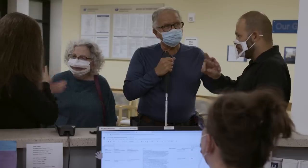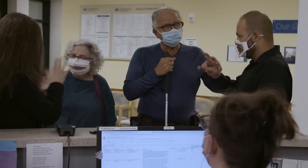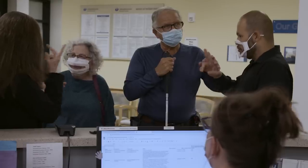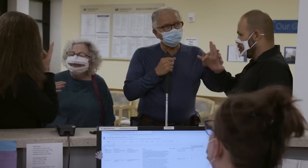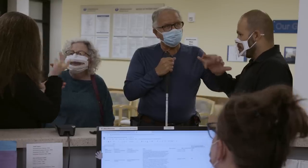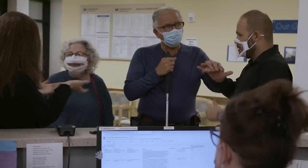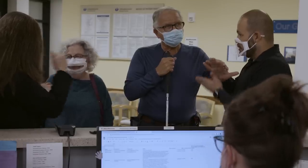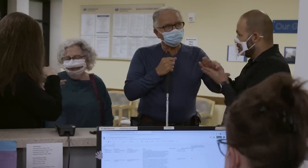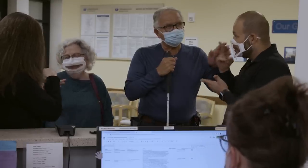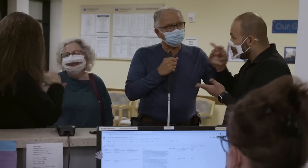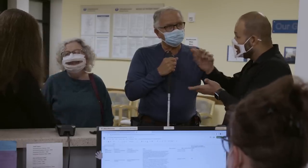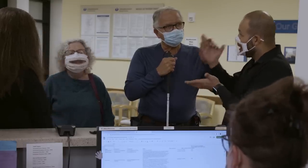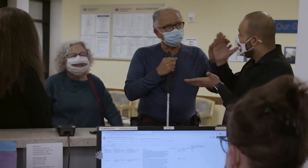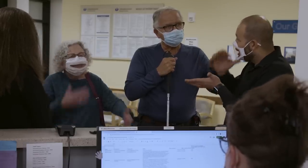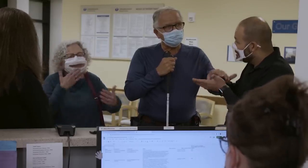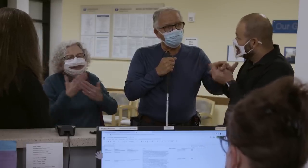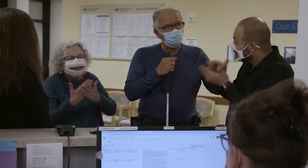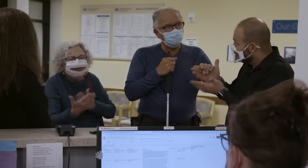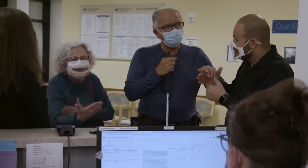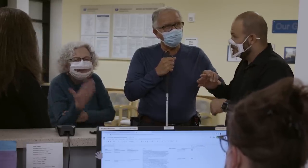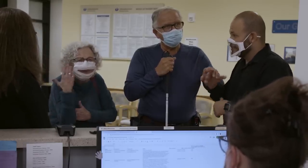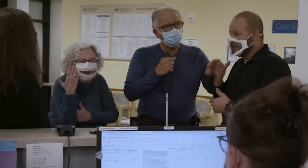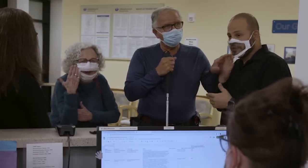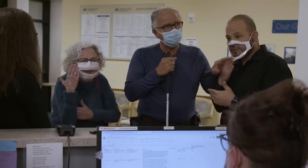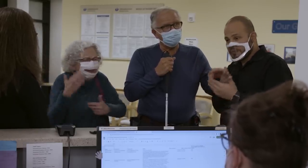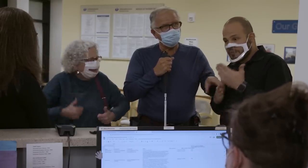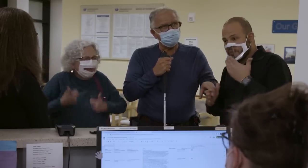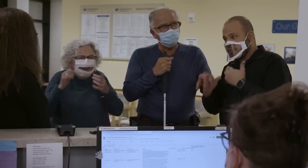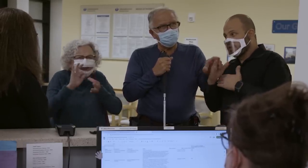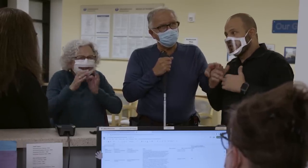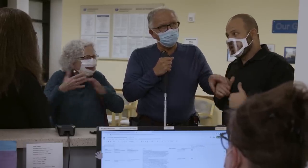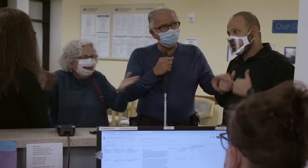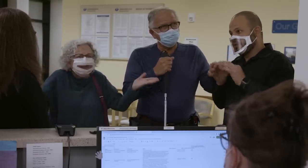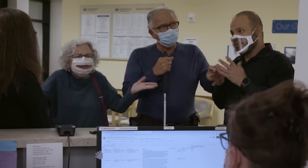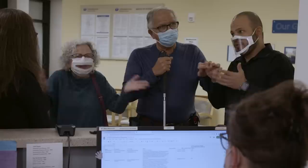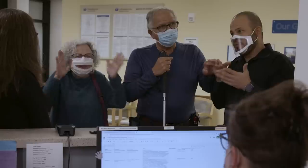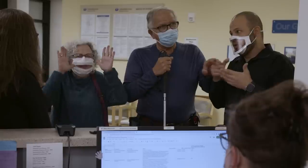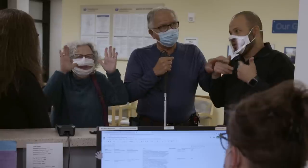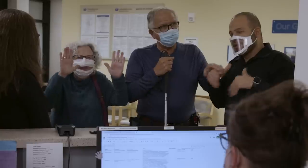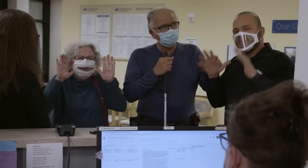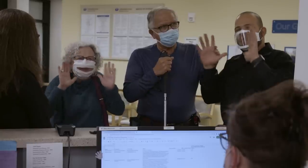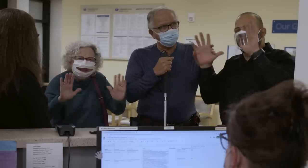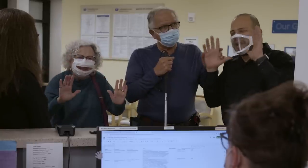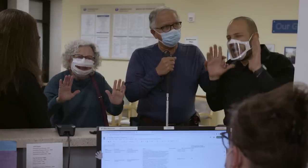Nice to see you again! Good morning! I’m glad to see on-site interpreters with us today.